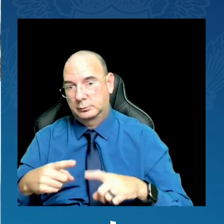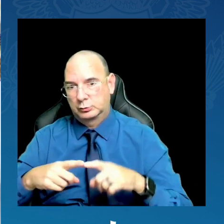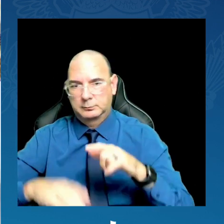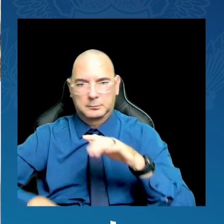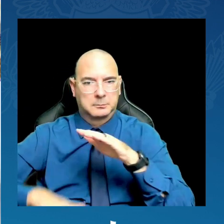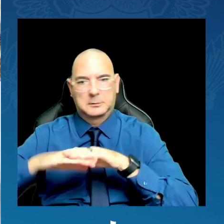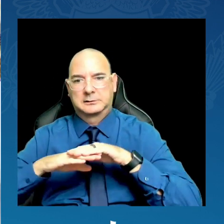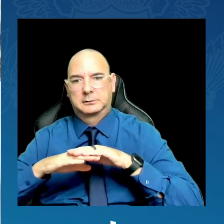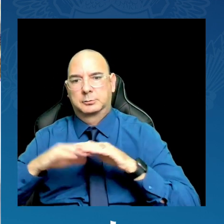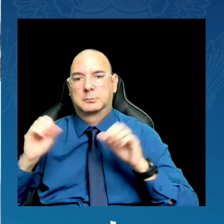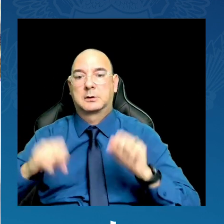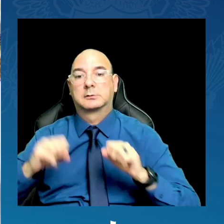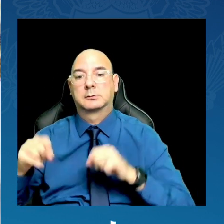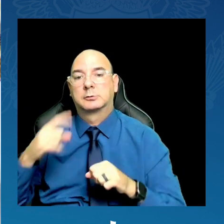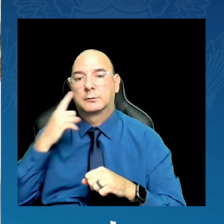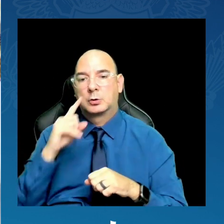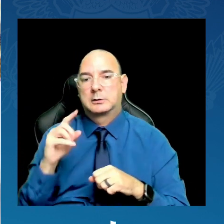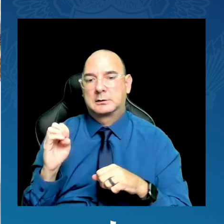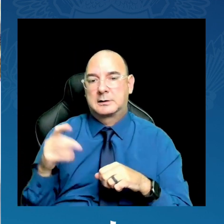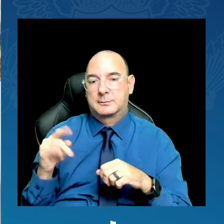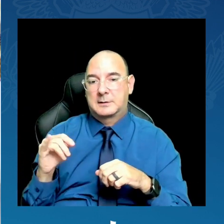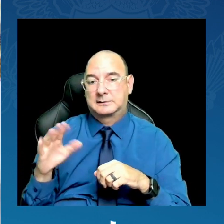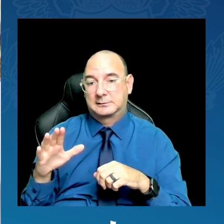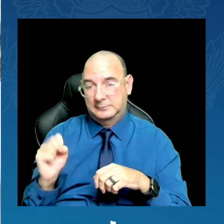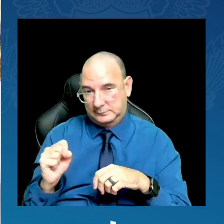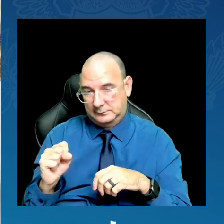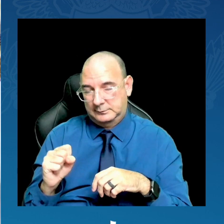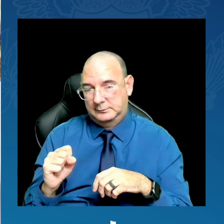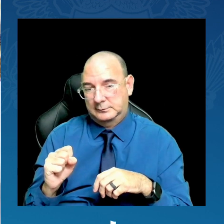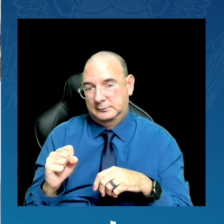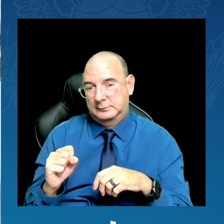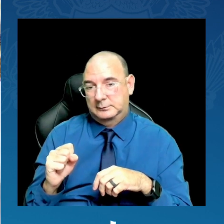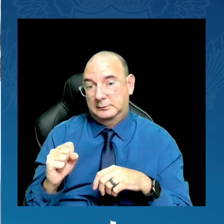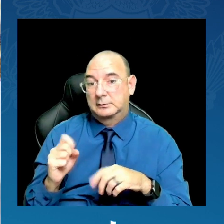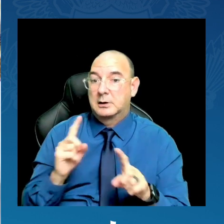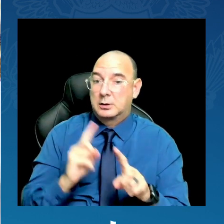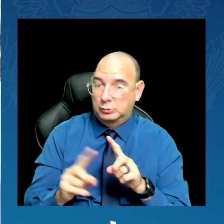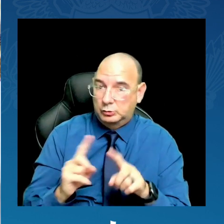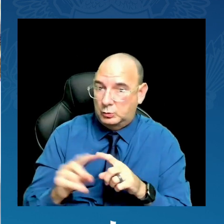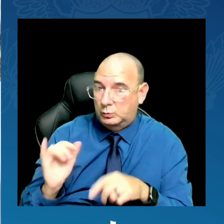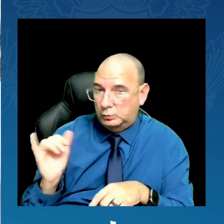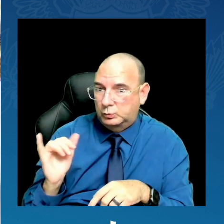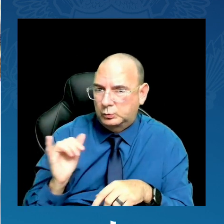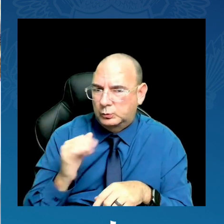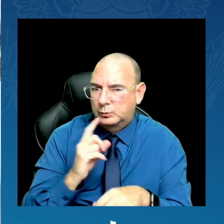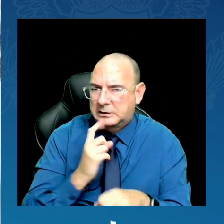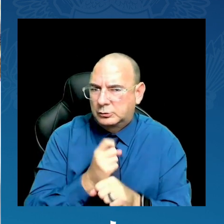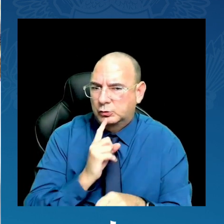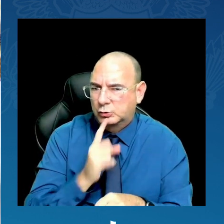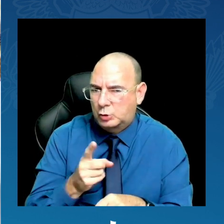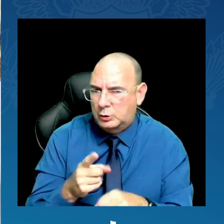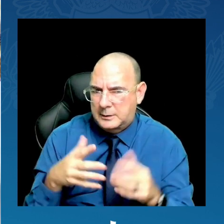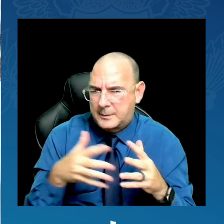and also to ensure that America's leadership continues to be what it has been,